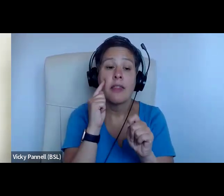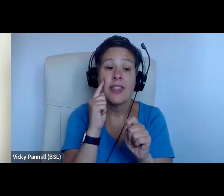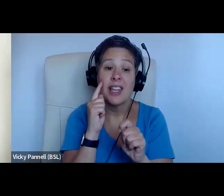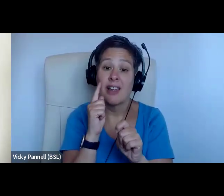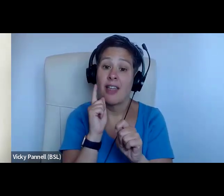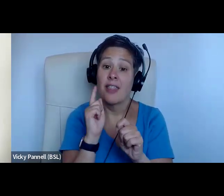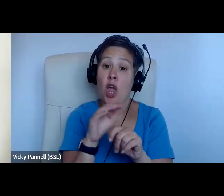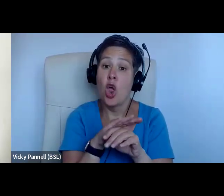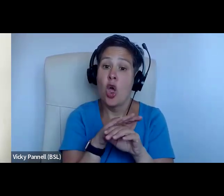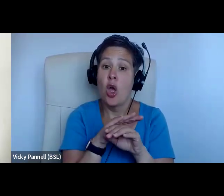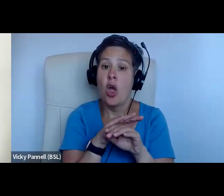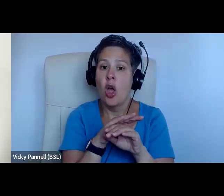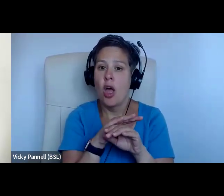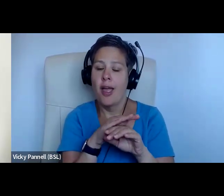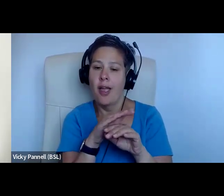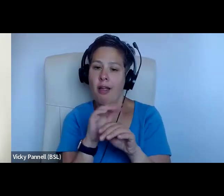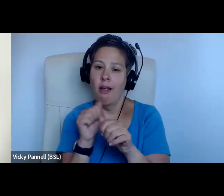However, in my view,